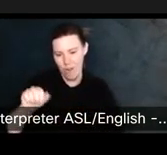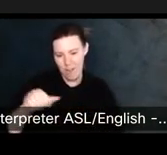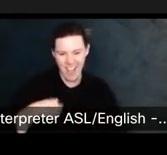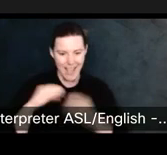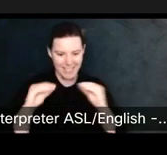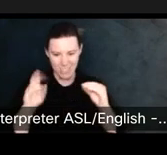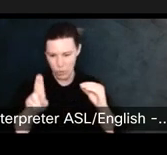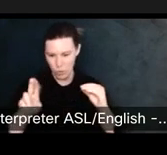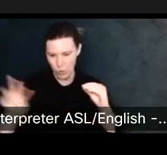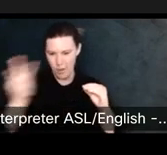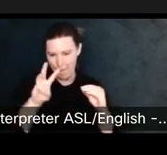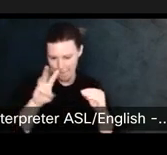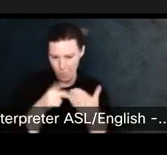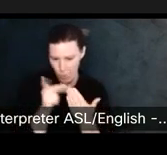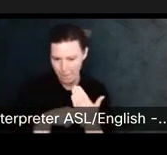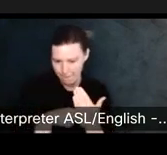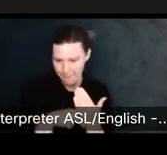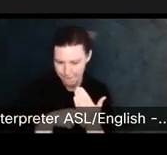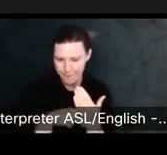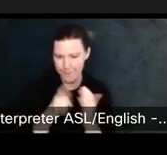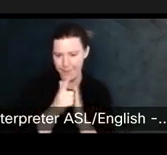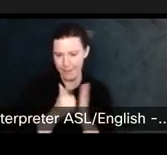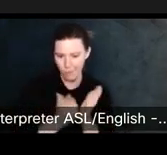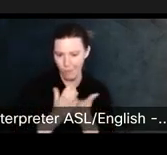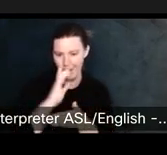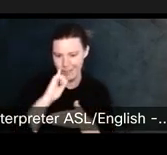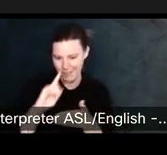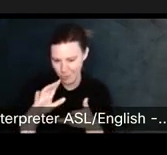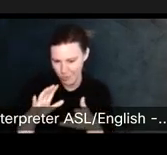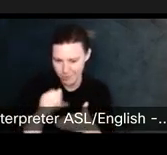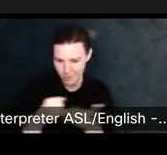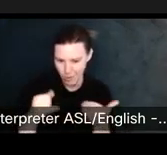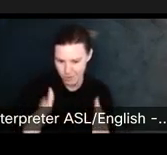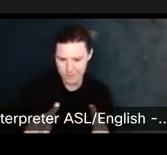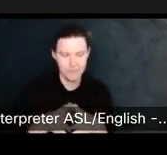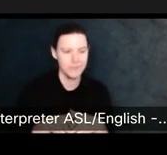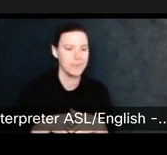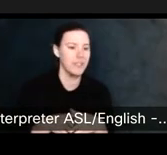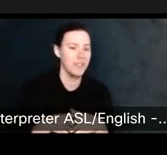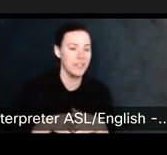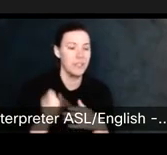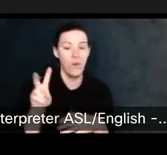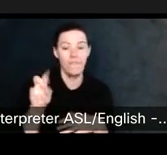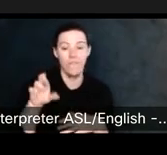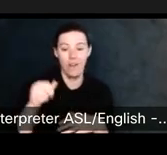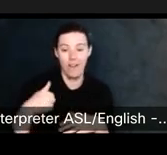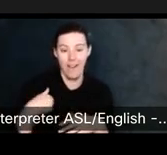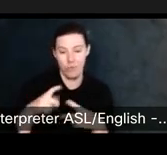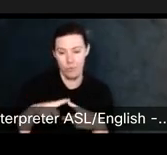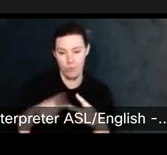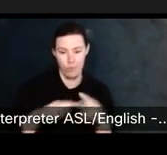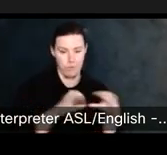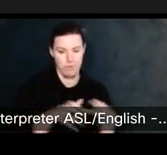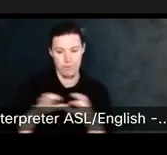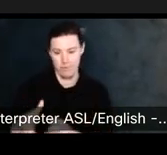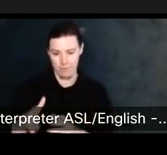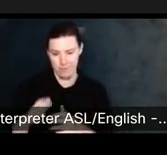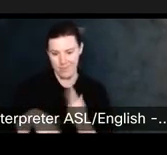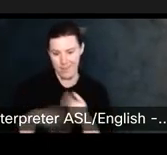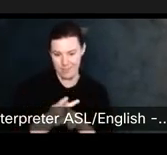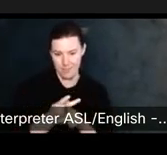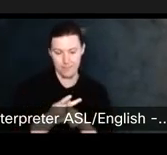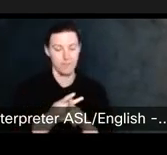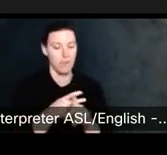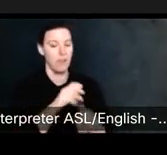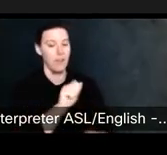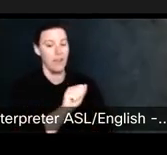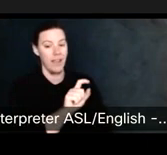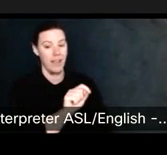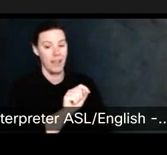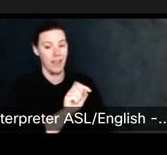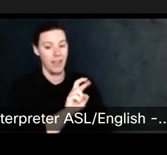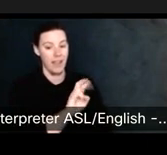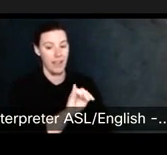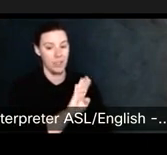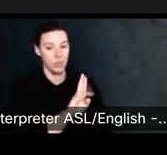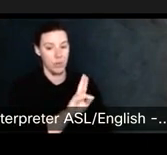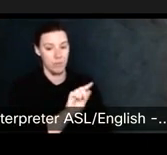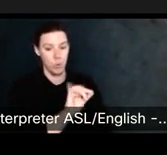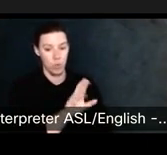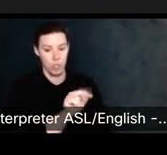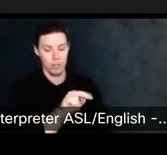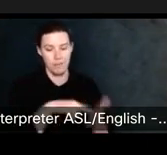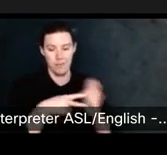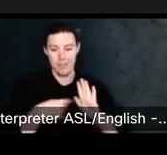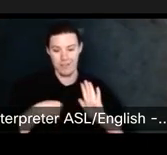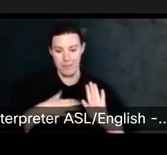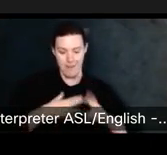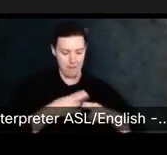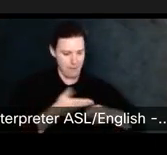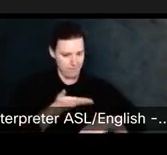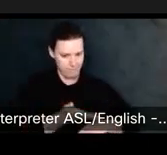So, via rights fall into 2 different categories, there's the right of attribution. So artists have specifically the right to be recognized as the author of the work to prevent attribution of their work, uh, to work. They did not create.